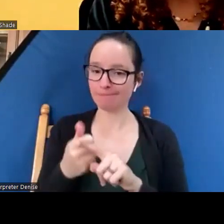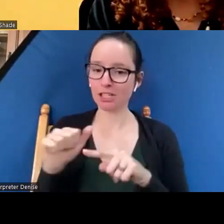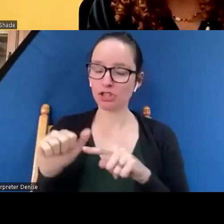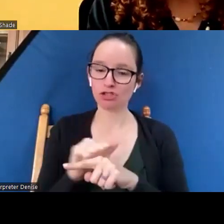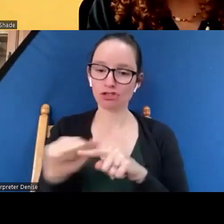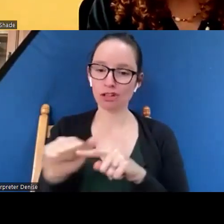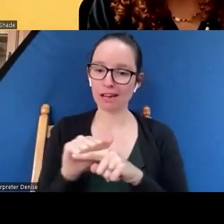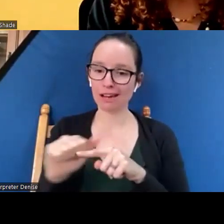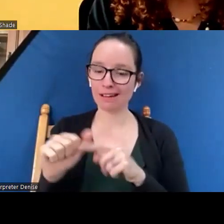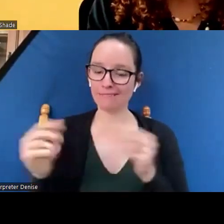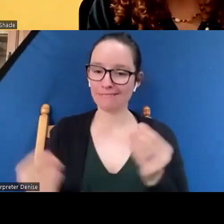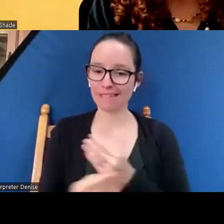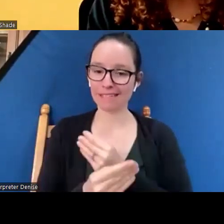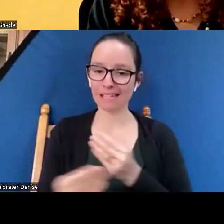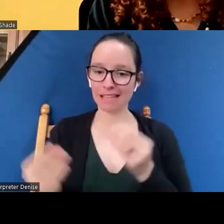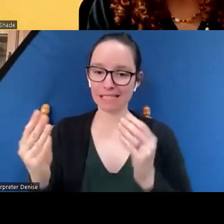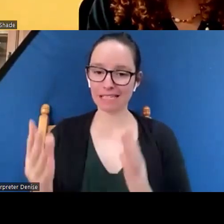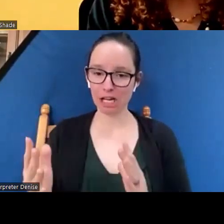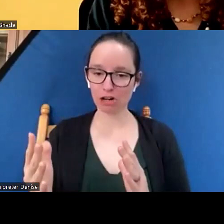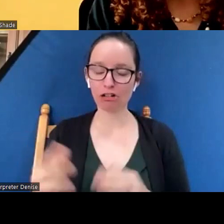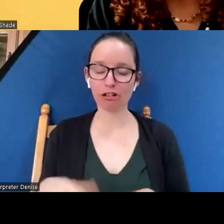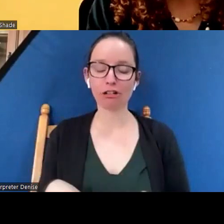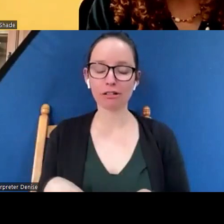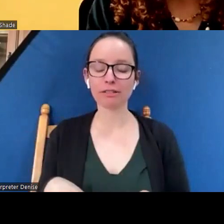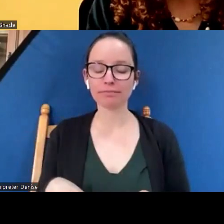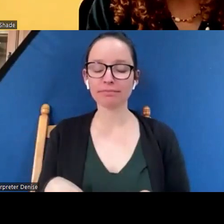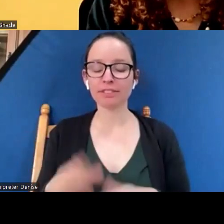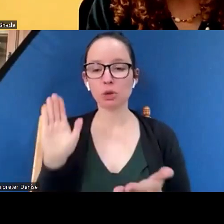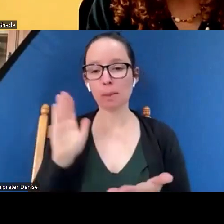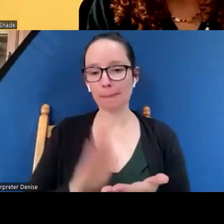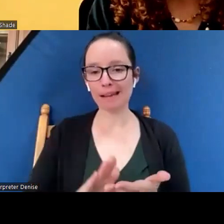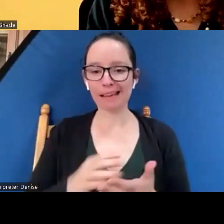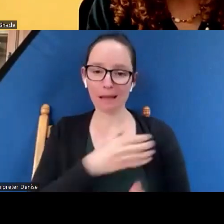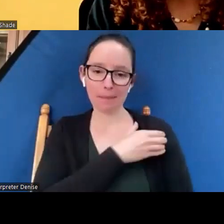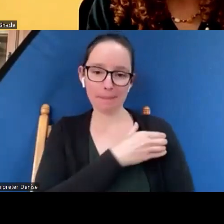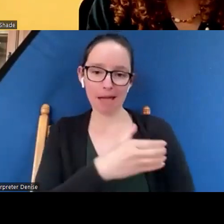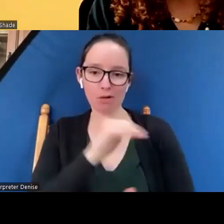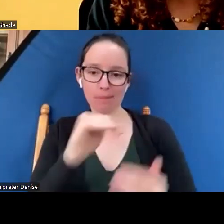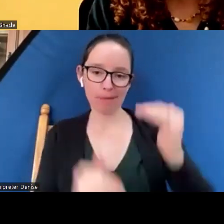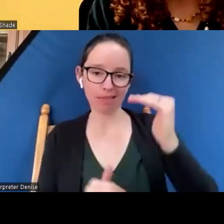help mitigate those power imbalances is really important. Yeah.